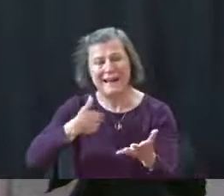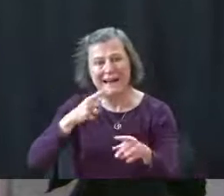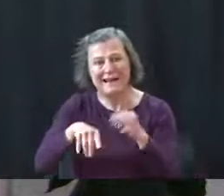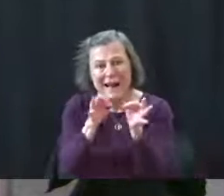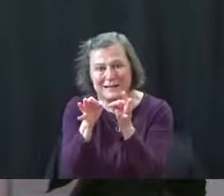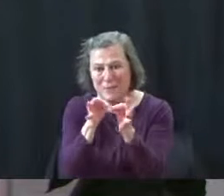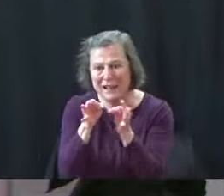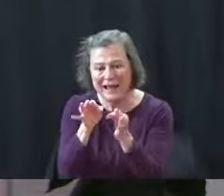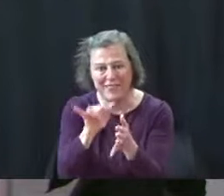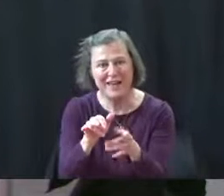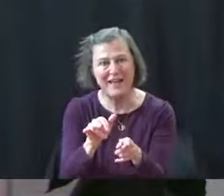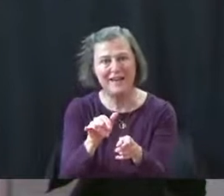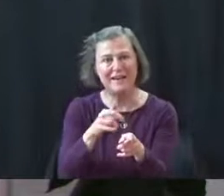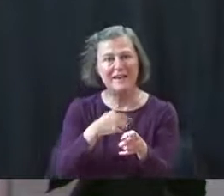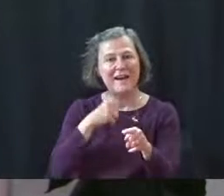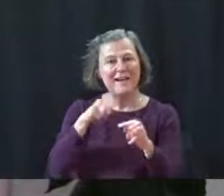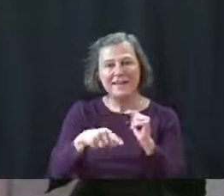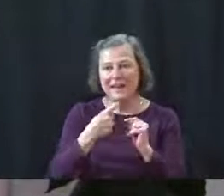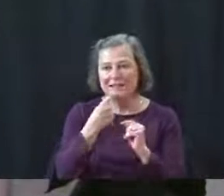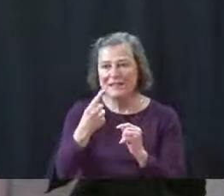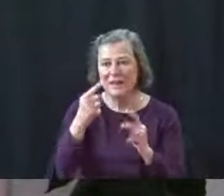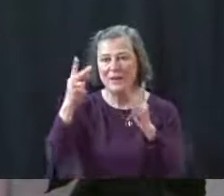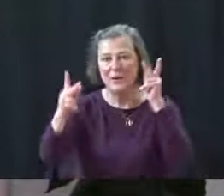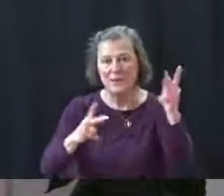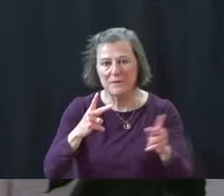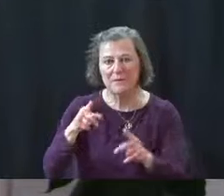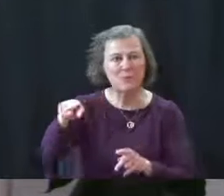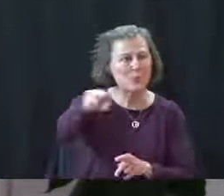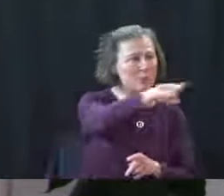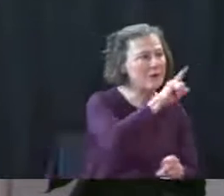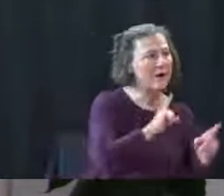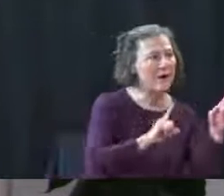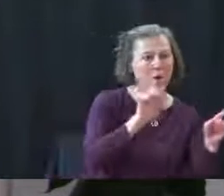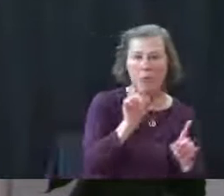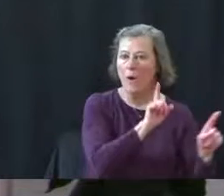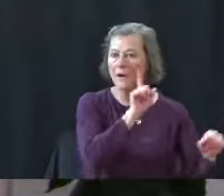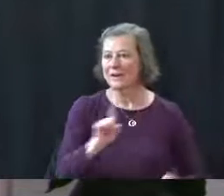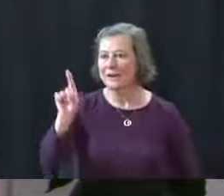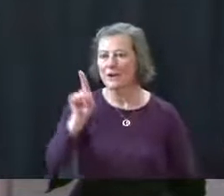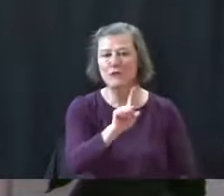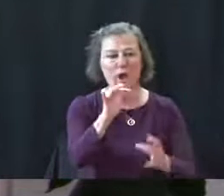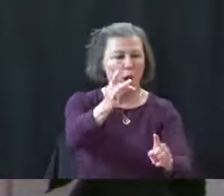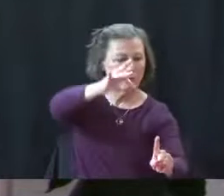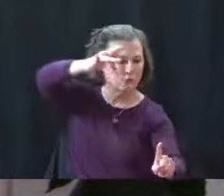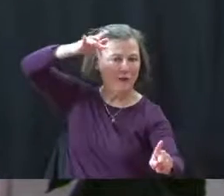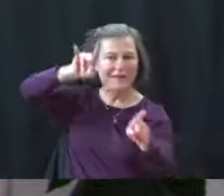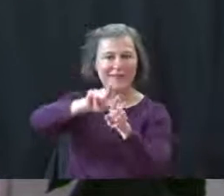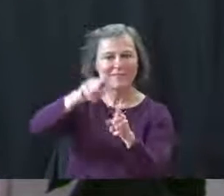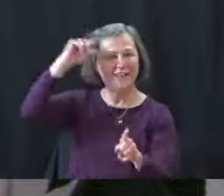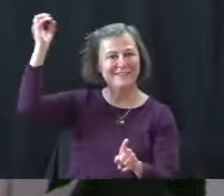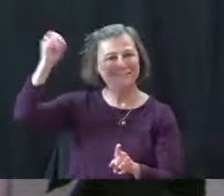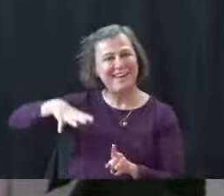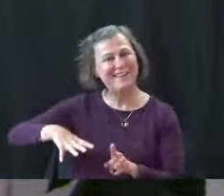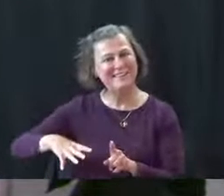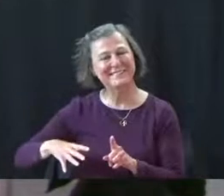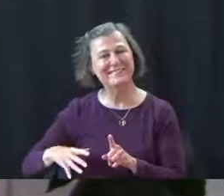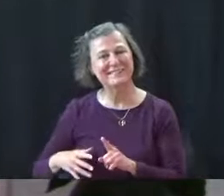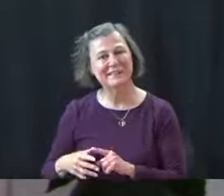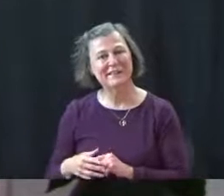there's no way of telling people that they are walking around shining like the sun.”